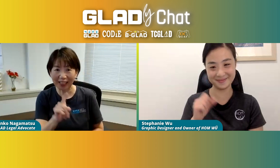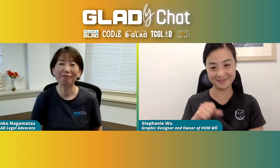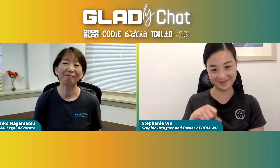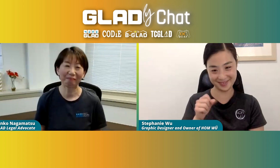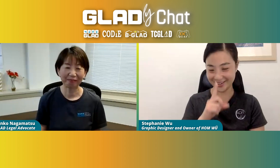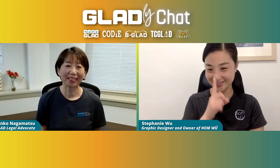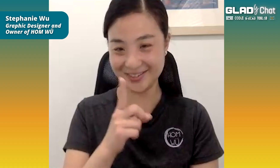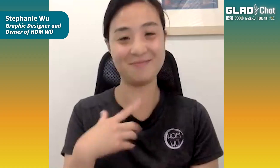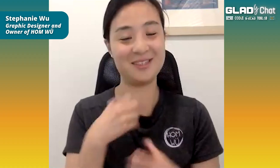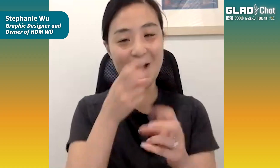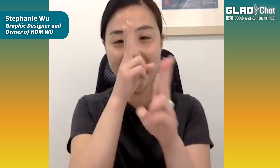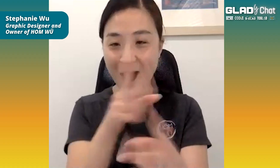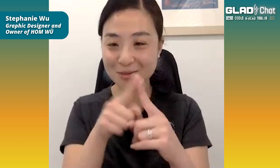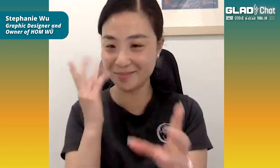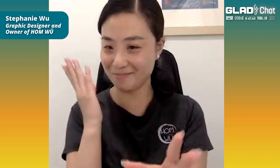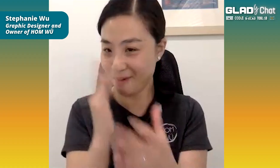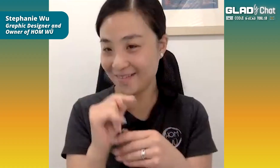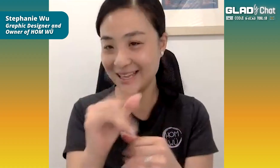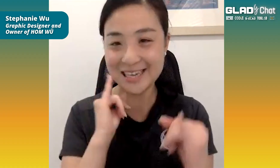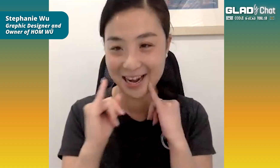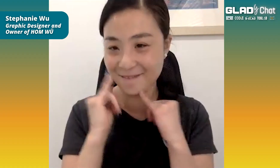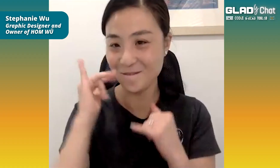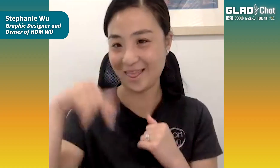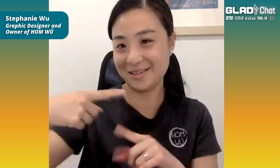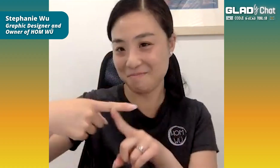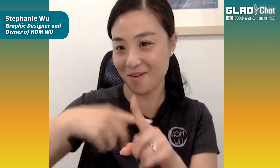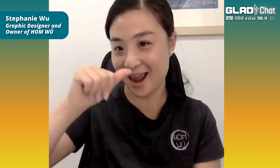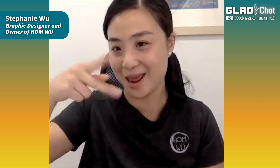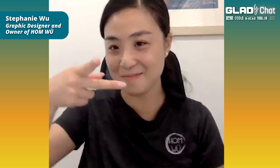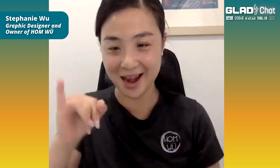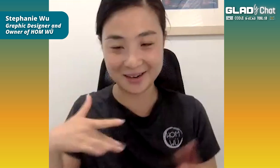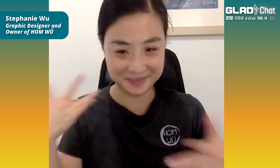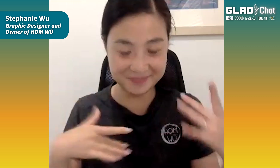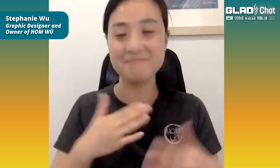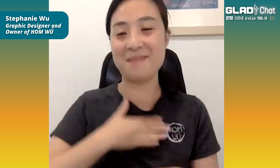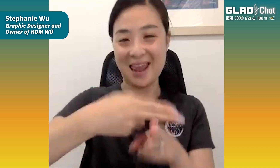Absolutely! I’m honored and excited to be part of this interview for AAPI month.